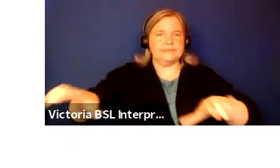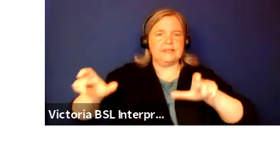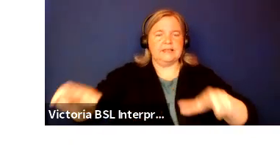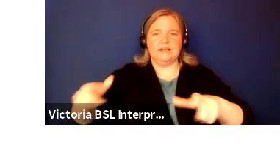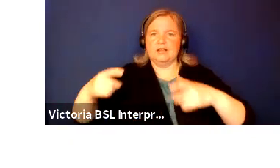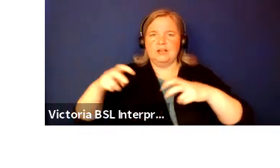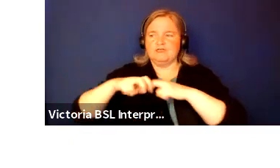and movement.